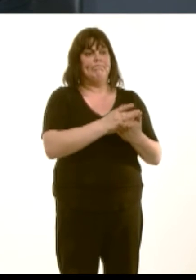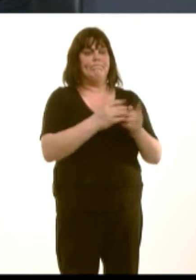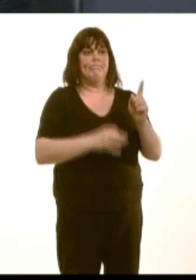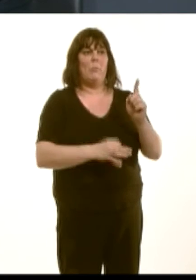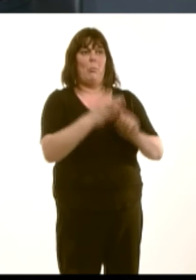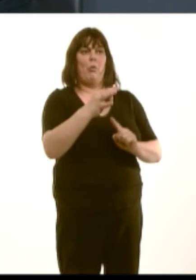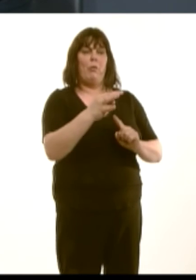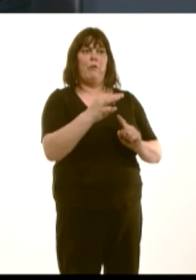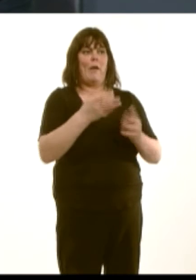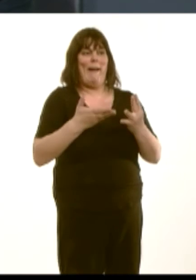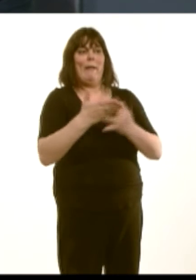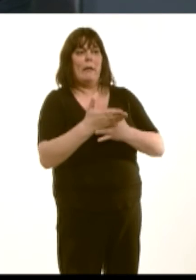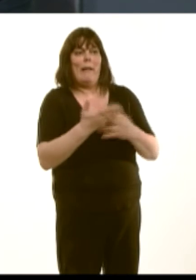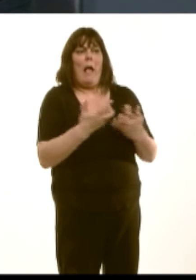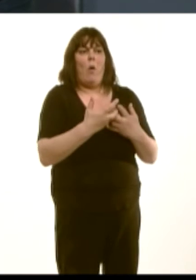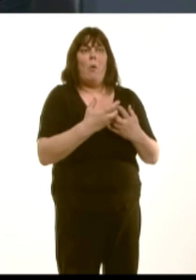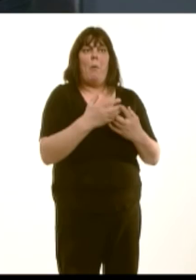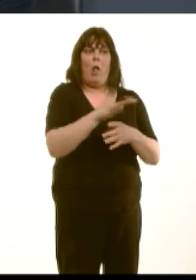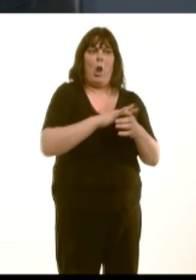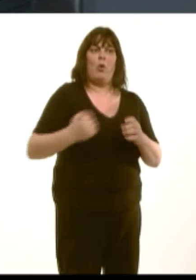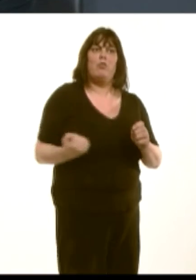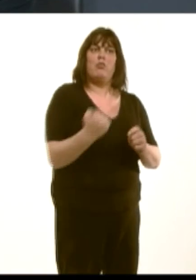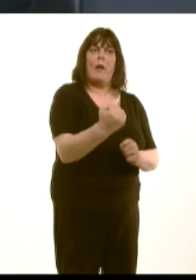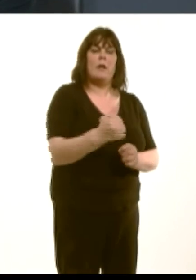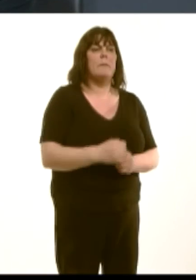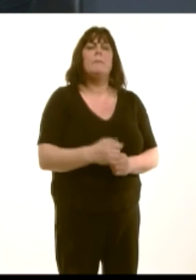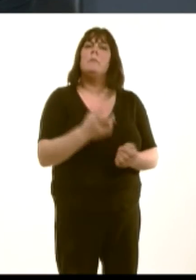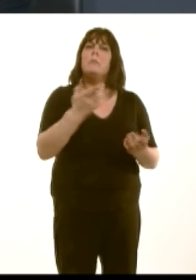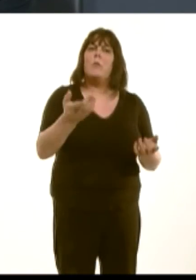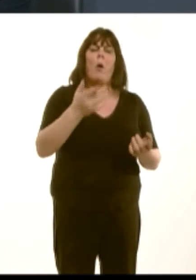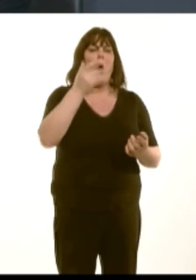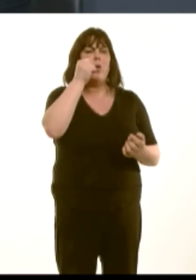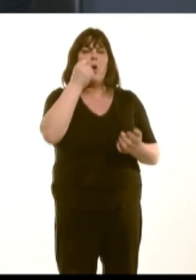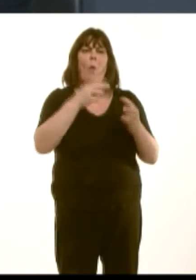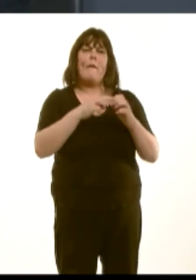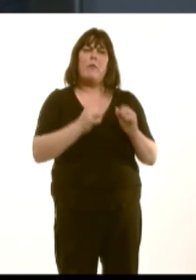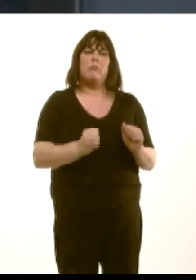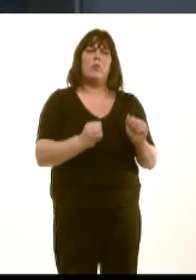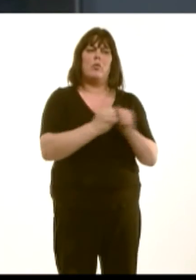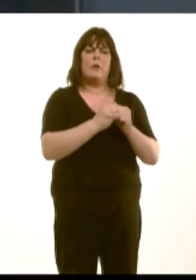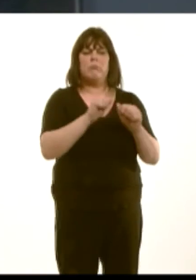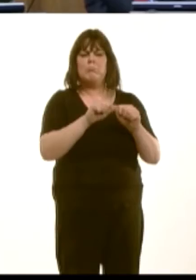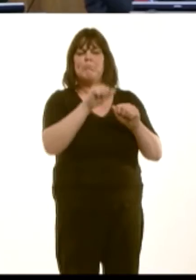If this proposal did make it into the revised plan, what would be the next steps in taking this forward?